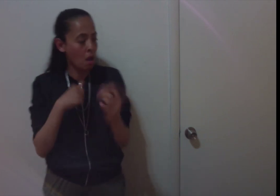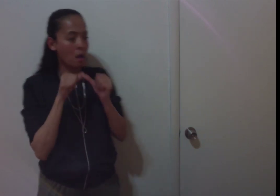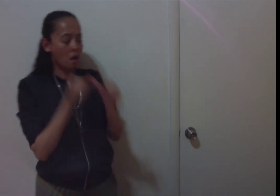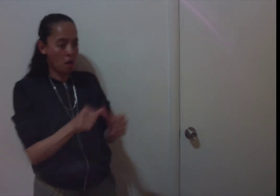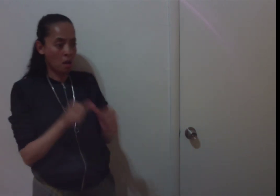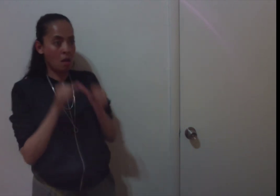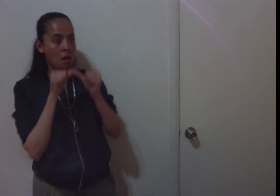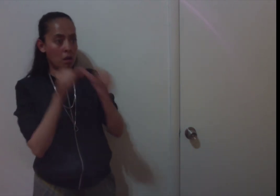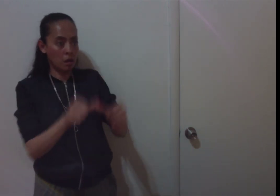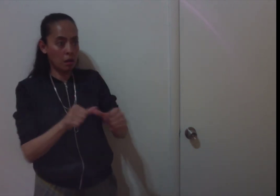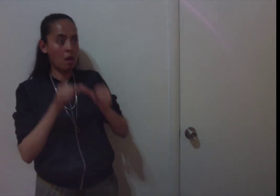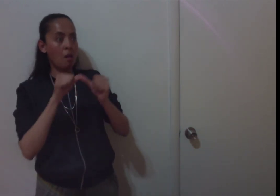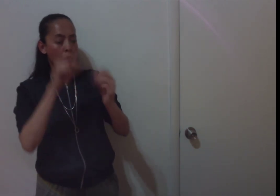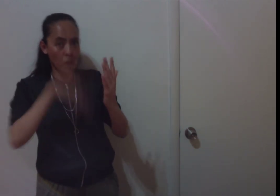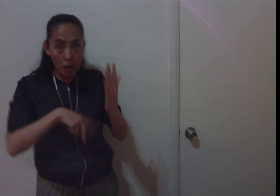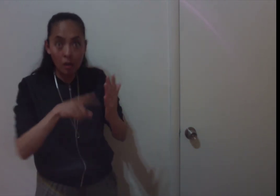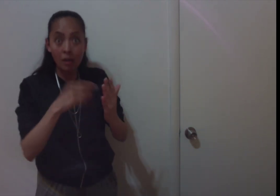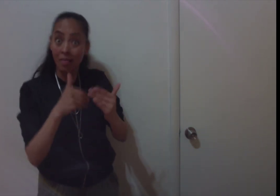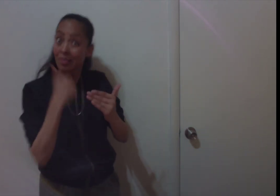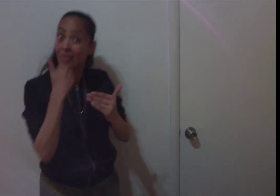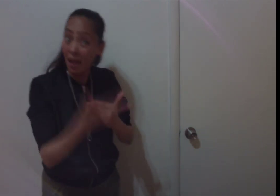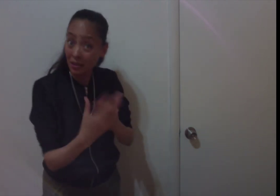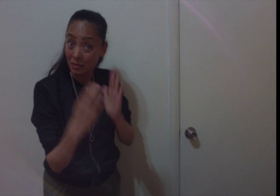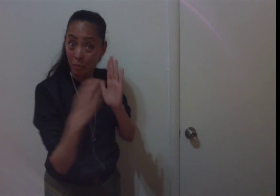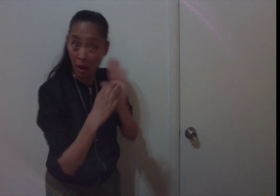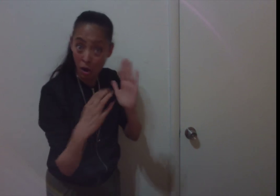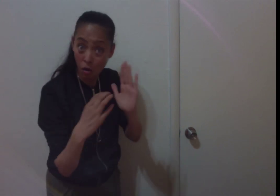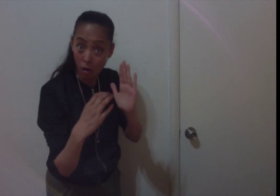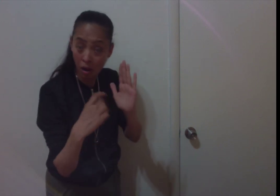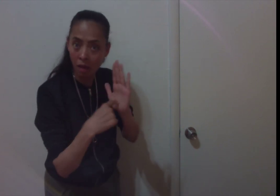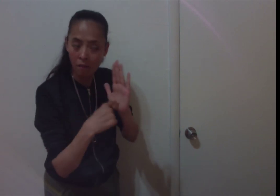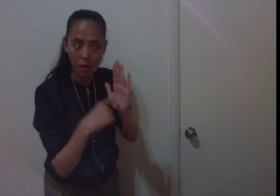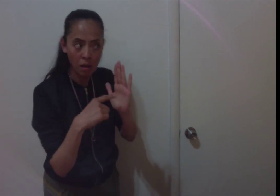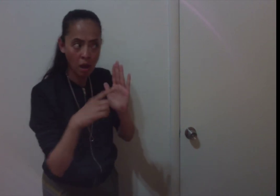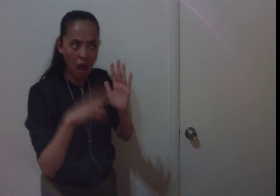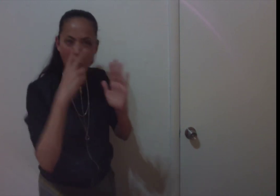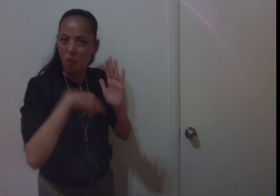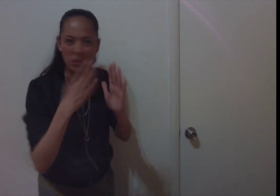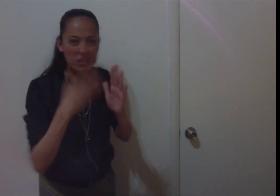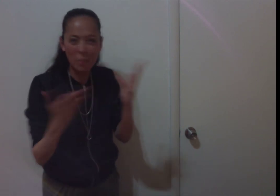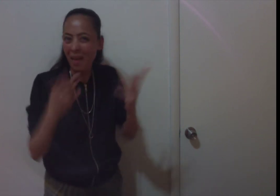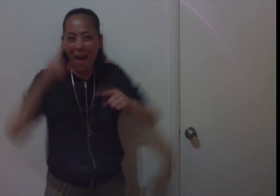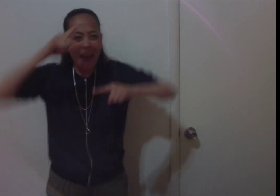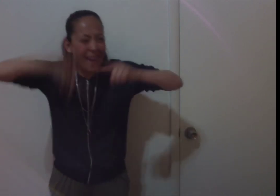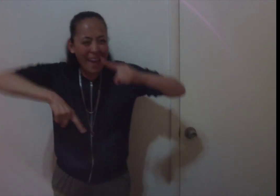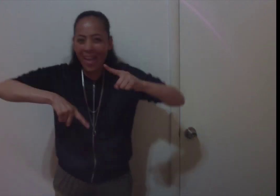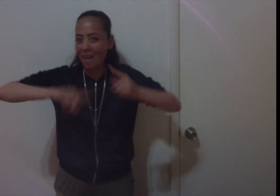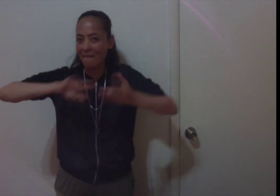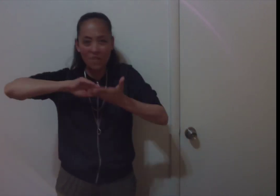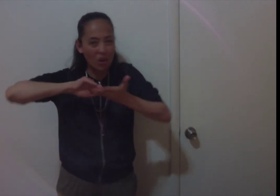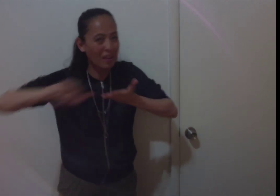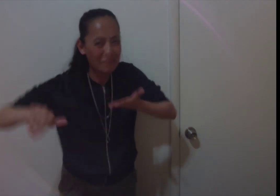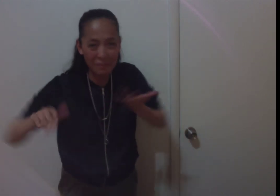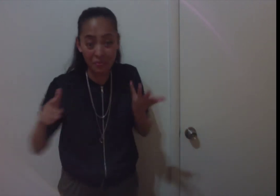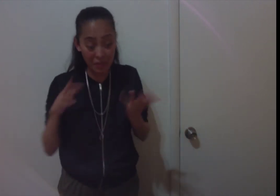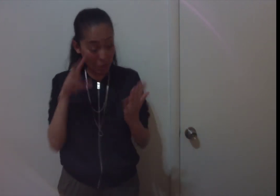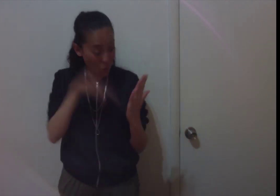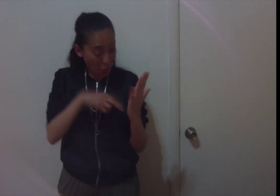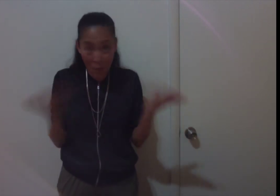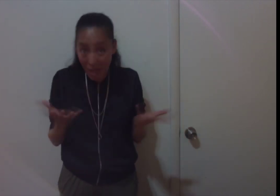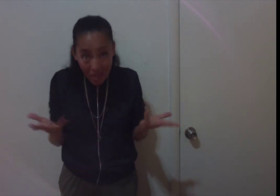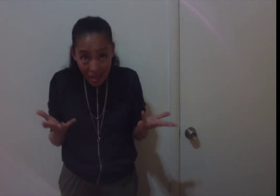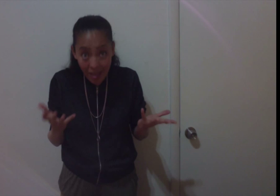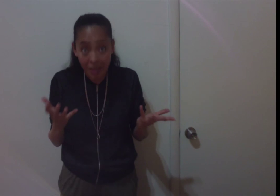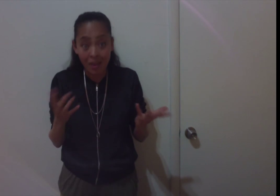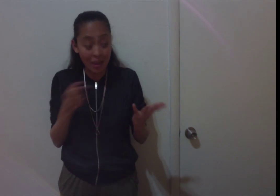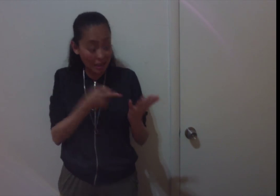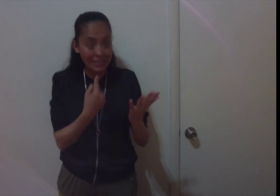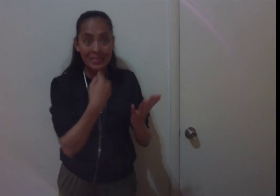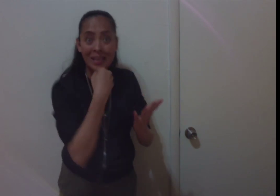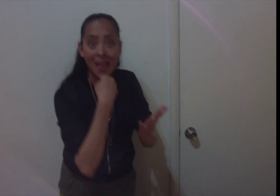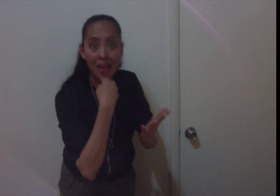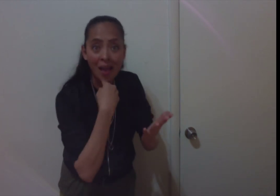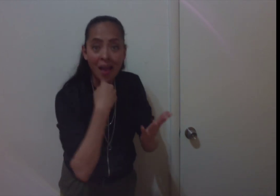I kept reading. In the next paragraph, I read something that I will never forgive; I read that according to him,